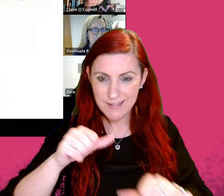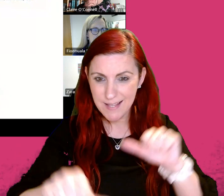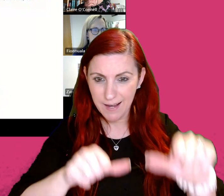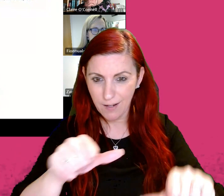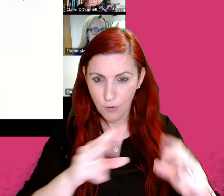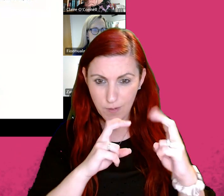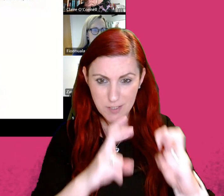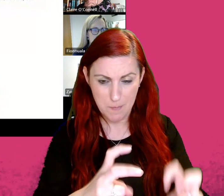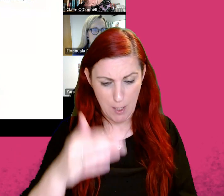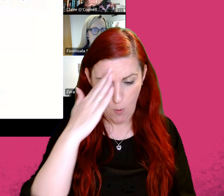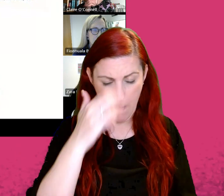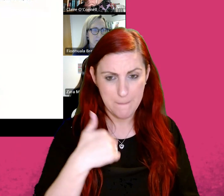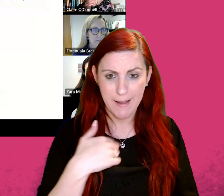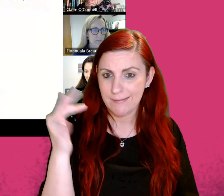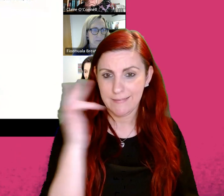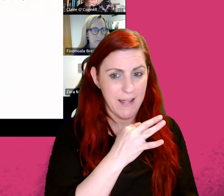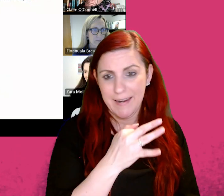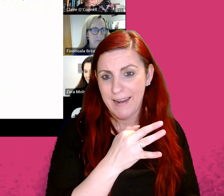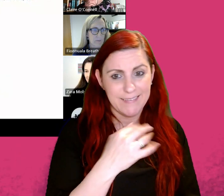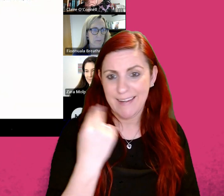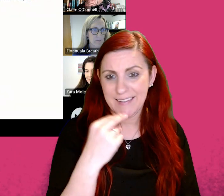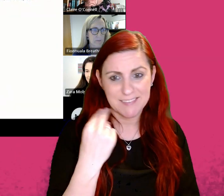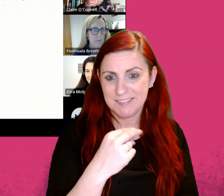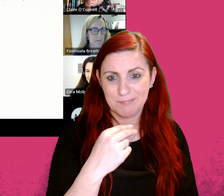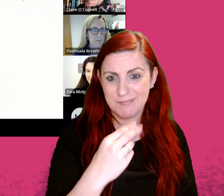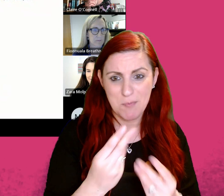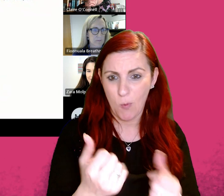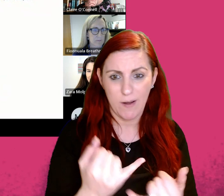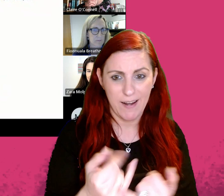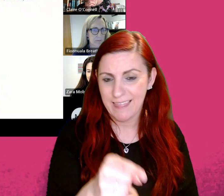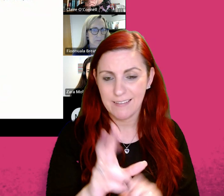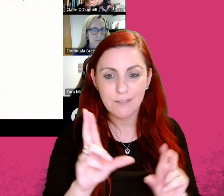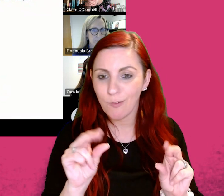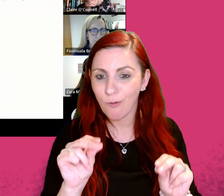doesn't go in a nice Circle it you know Loops back on itself and things change over time so